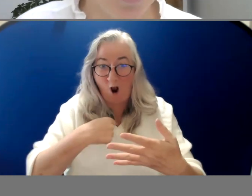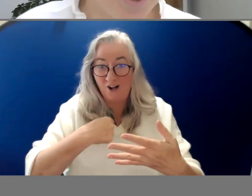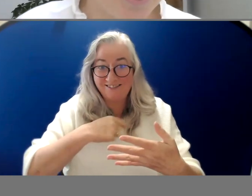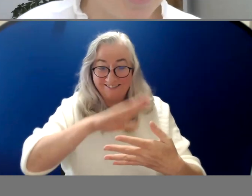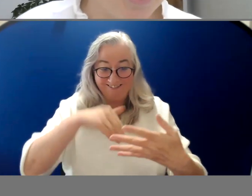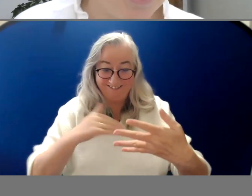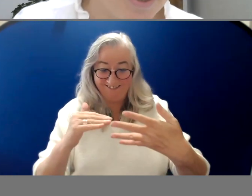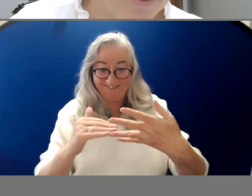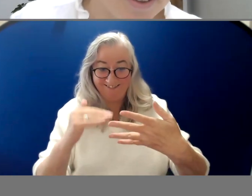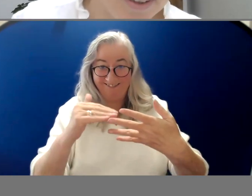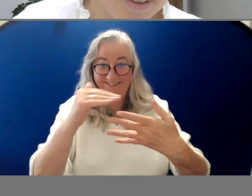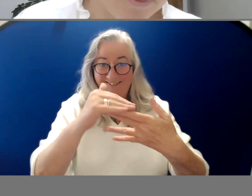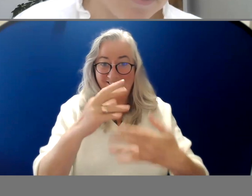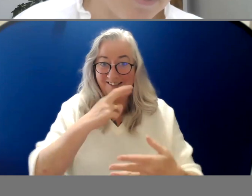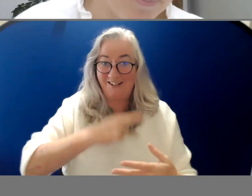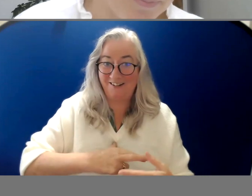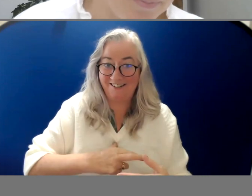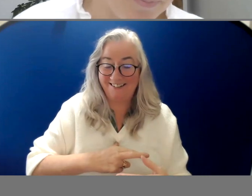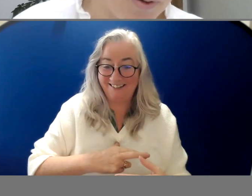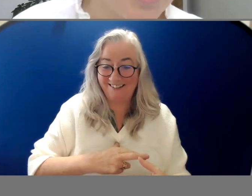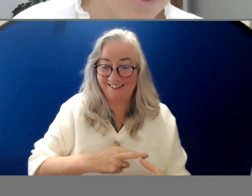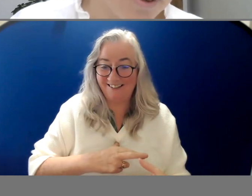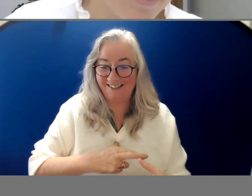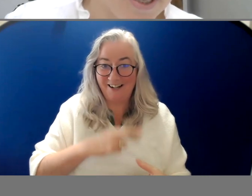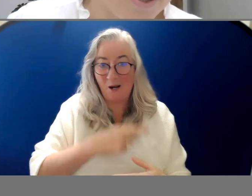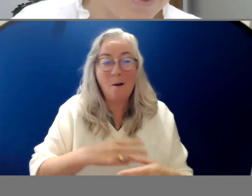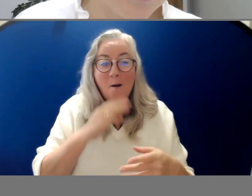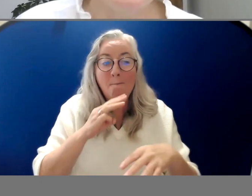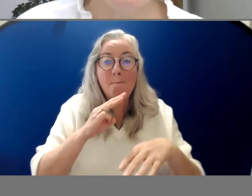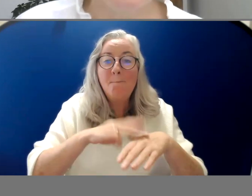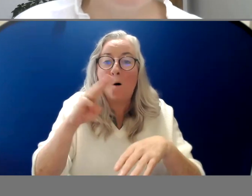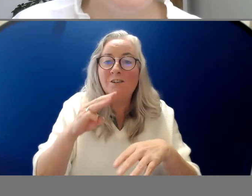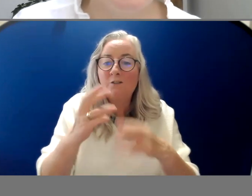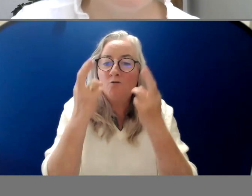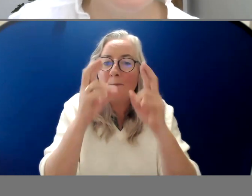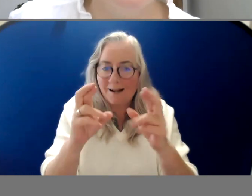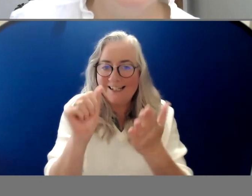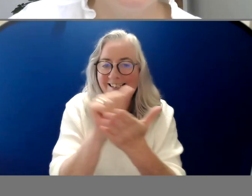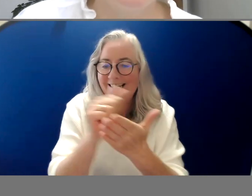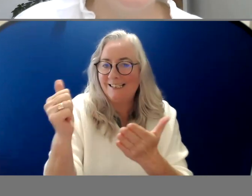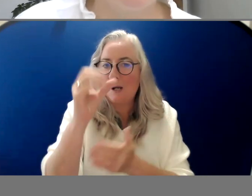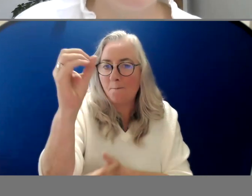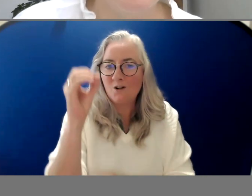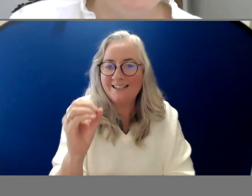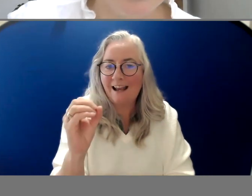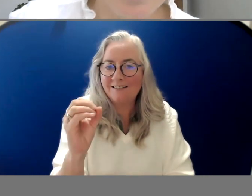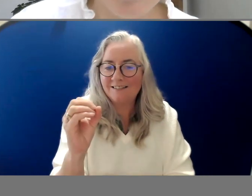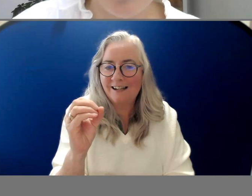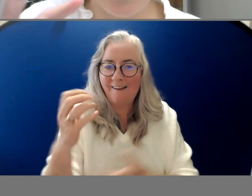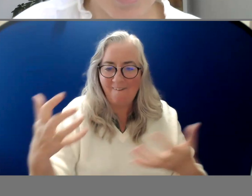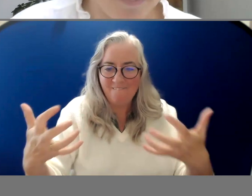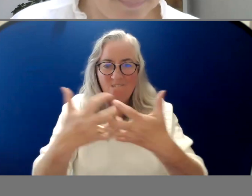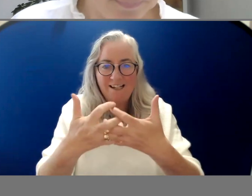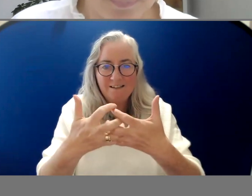proportions the most accurate percentage there 16% of us would fit within an ideal proportion